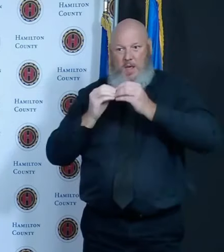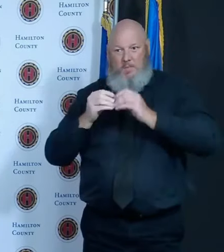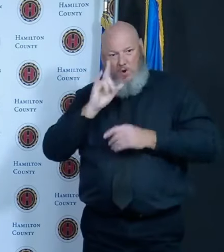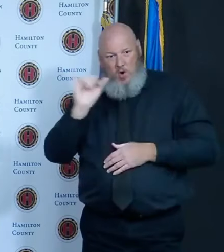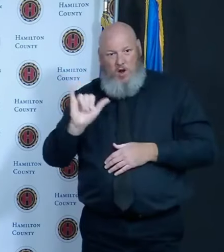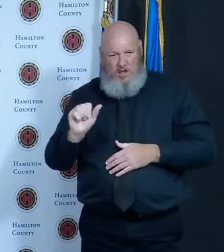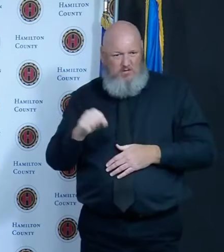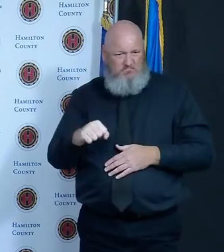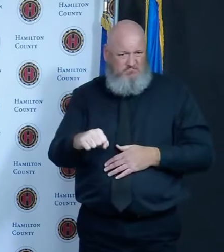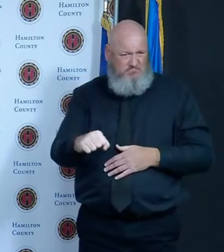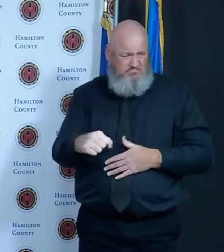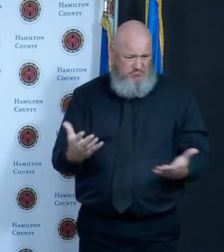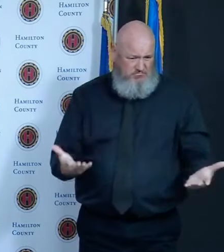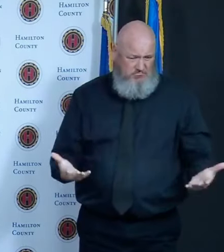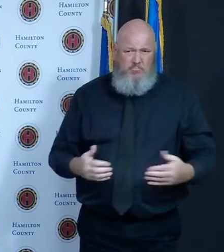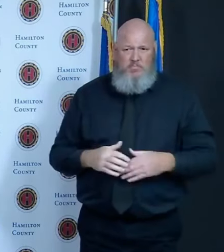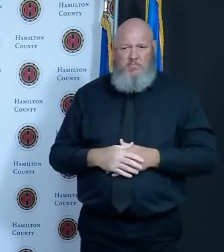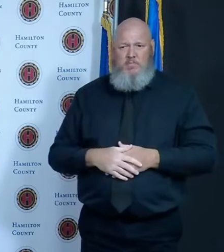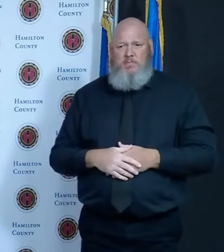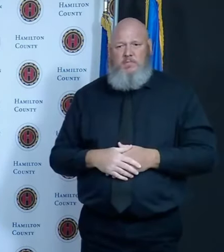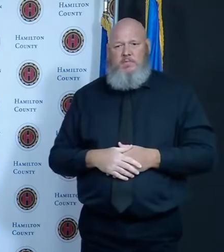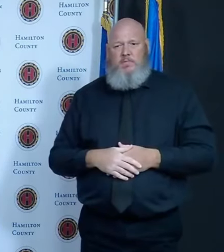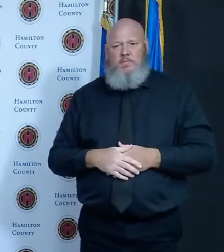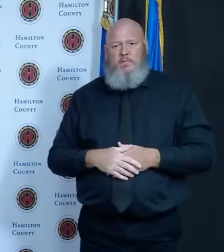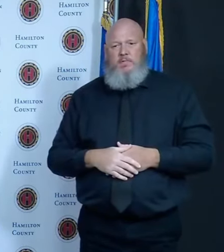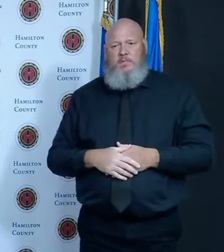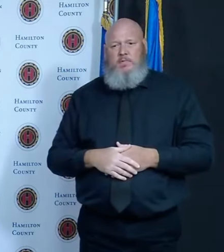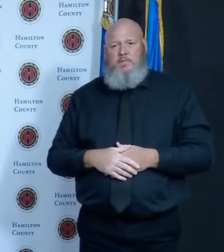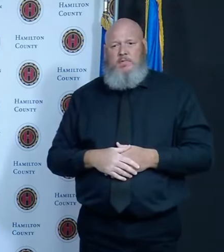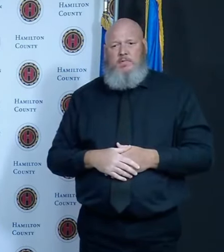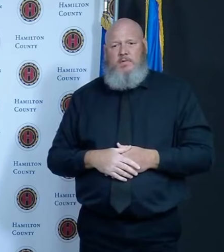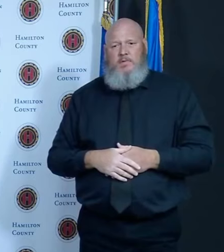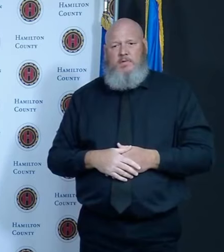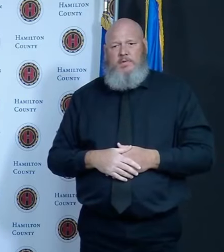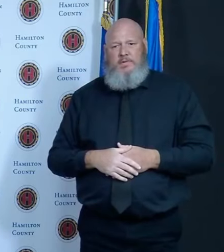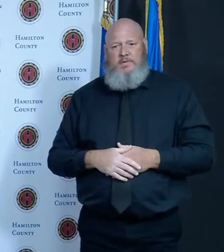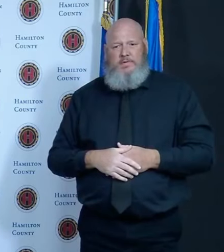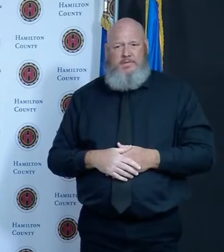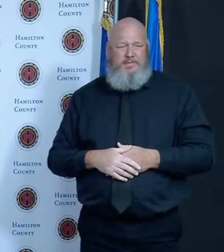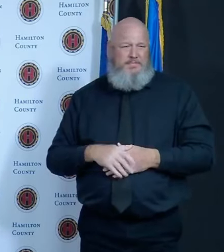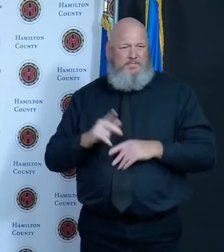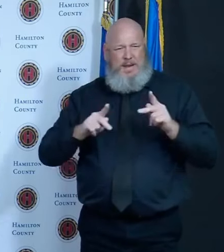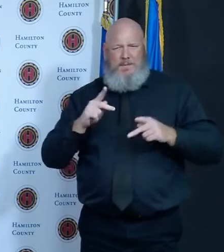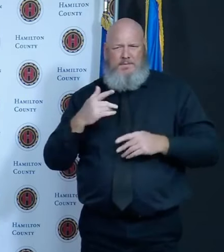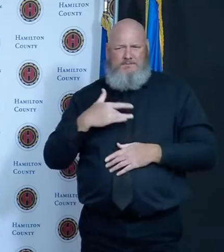mostly is not people questioning that the projections or the health